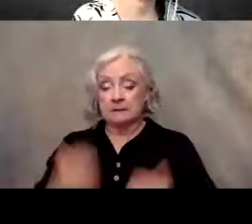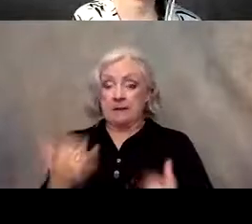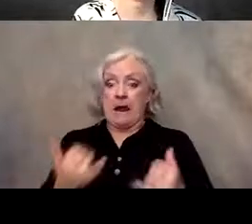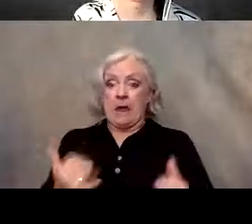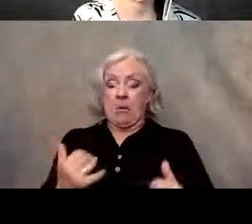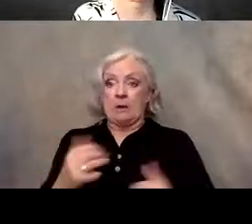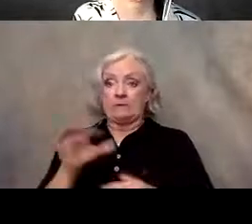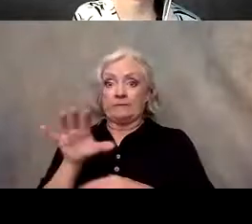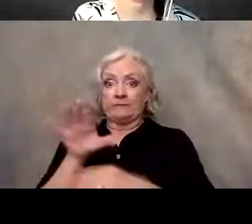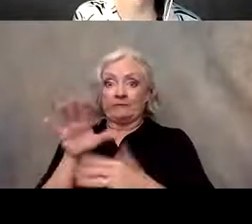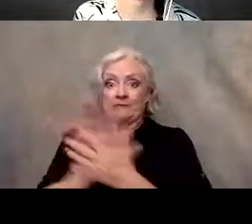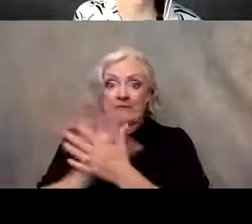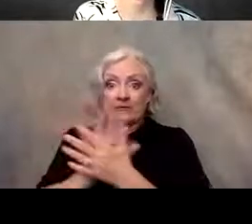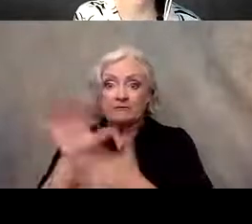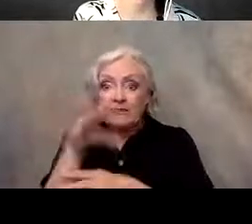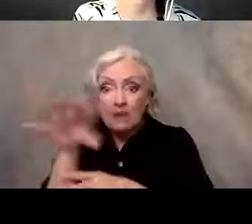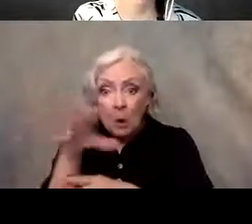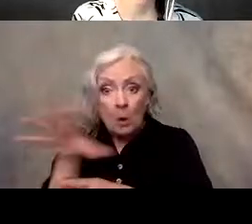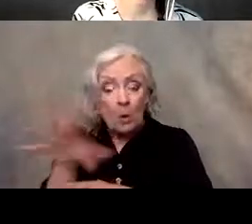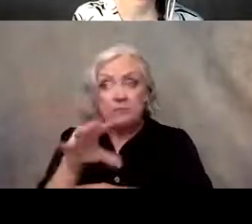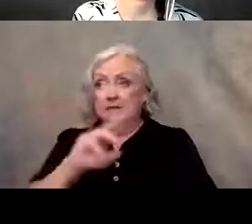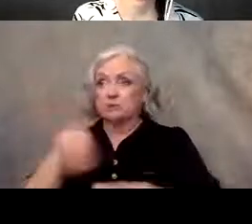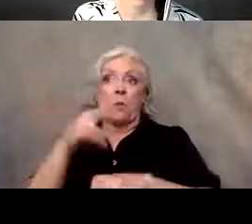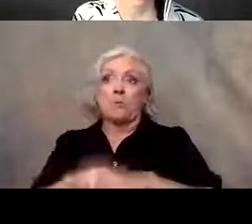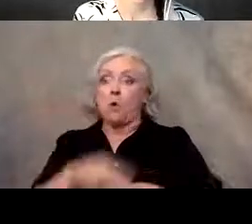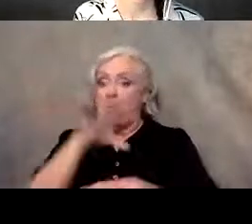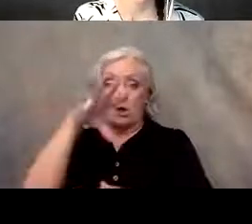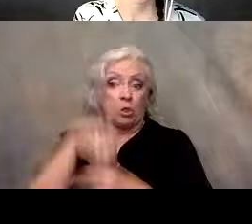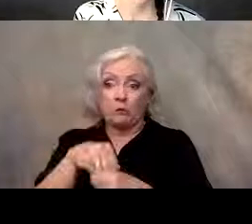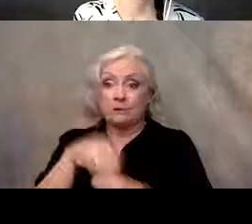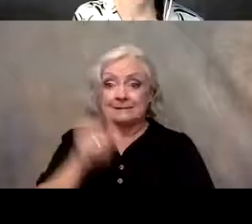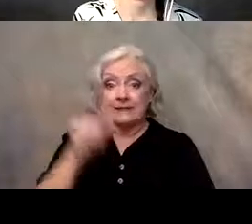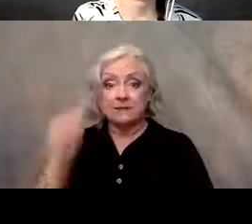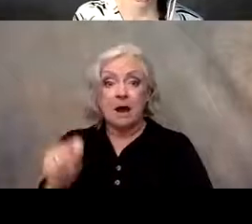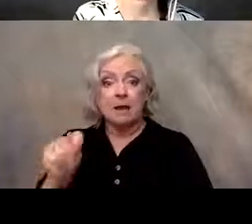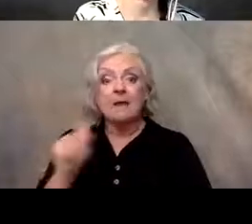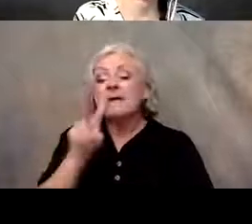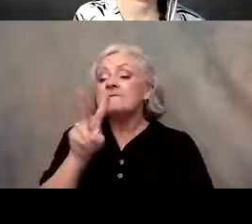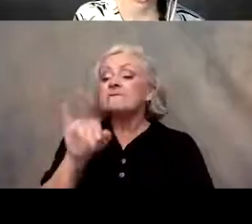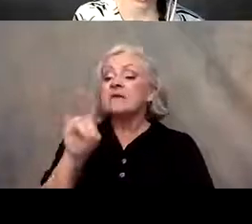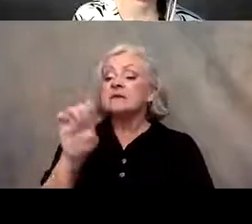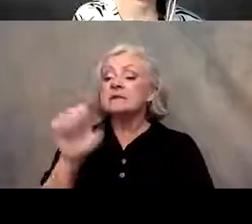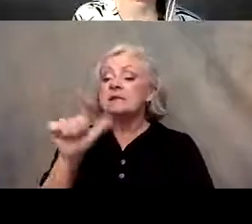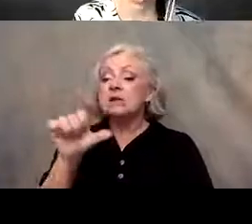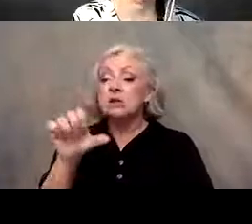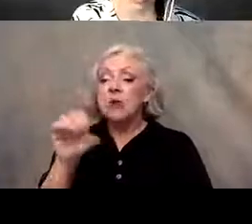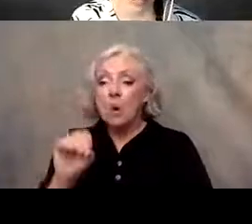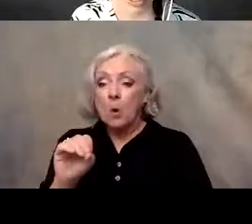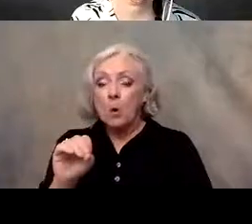for communication, including TikTok, video assets are really here to stay. So whether you're doing this work right now